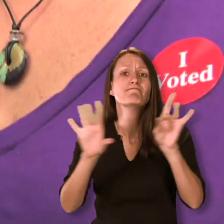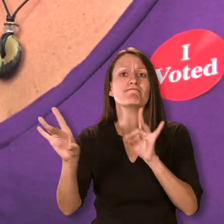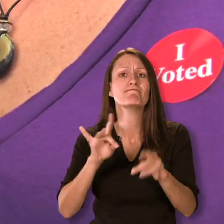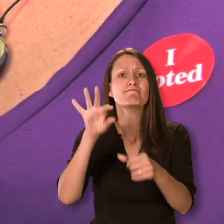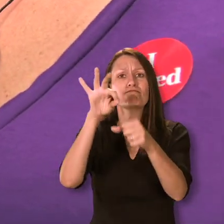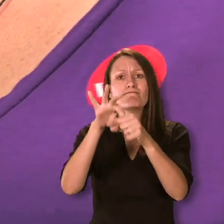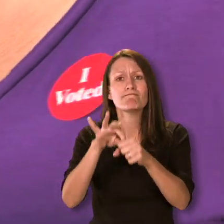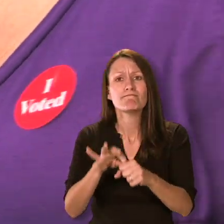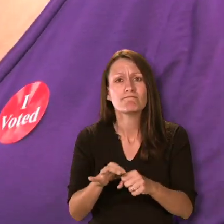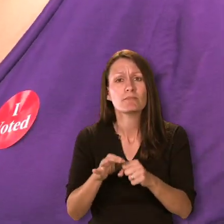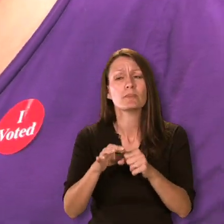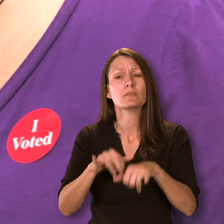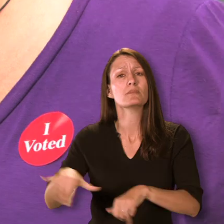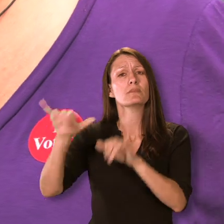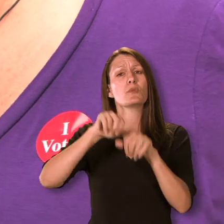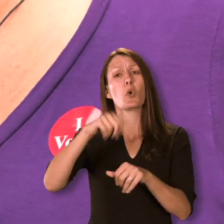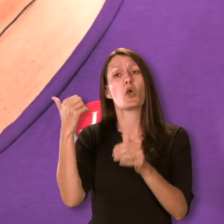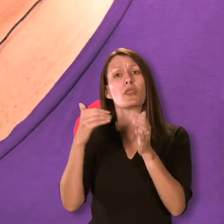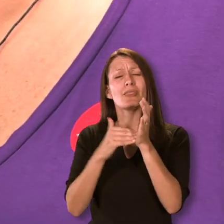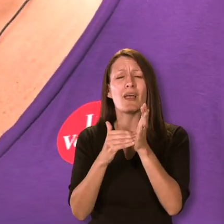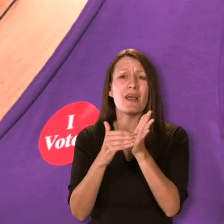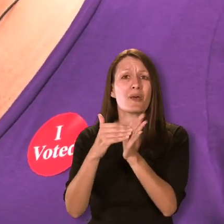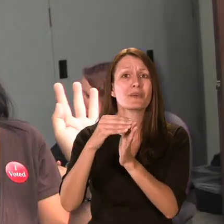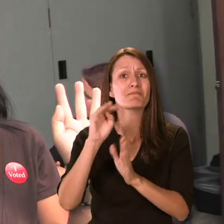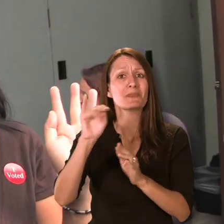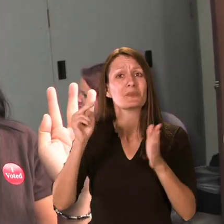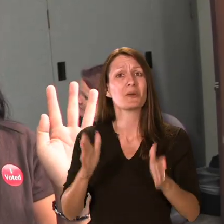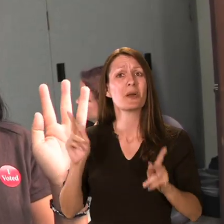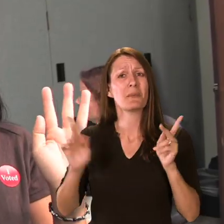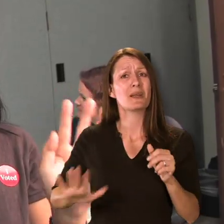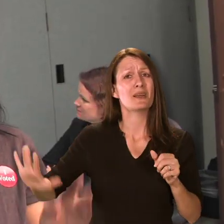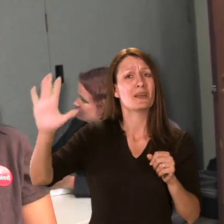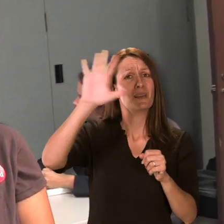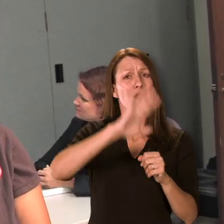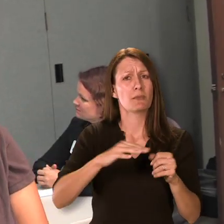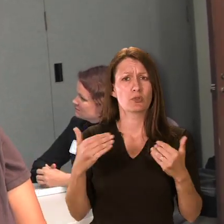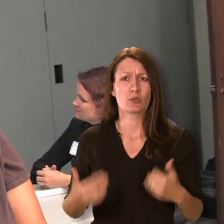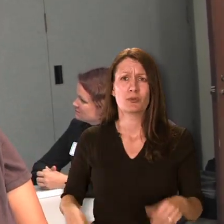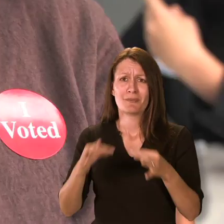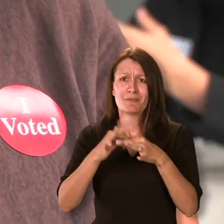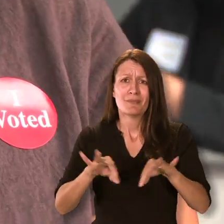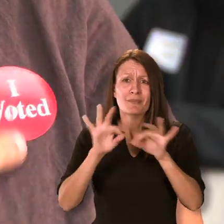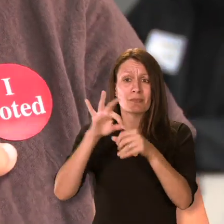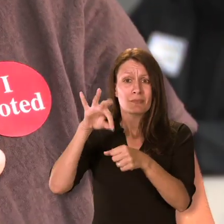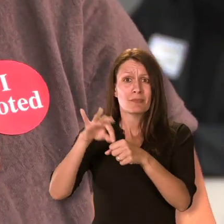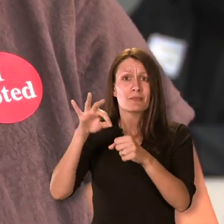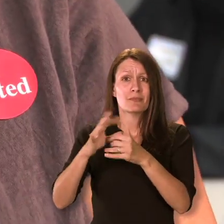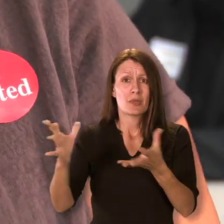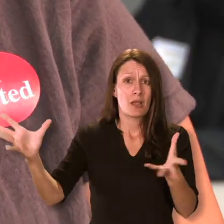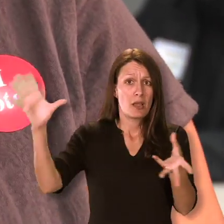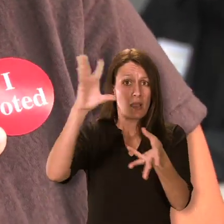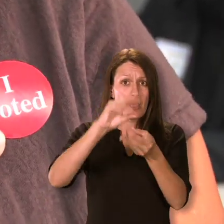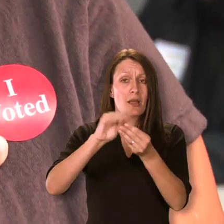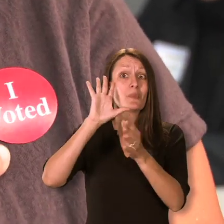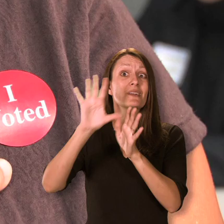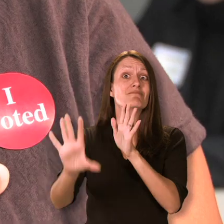Your choices, along with the votes of thousands of other Minnesotans, will elect the next leaders for your local area,